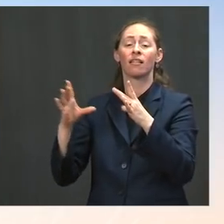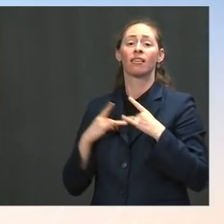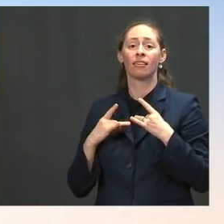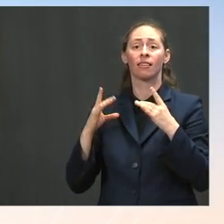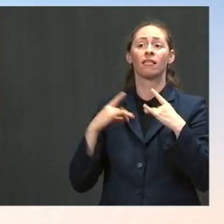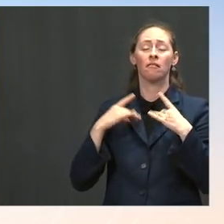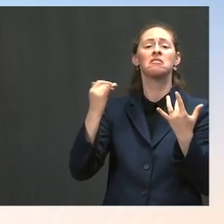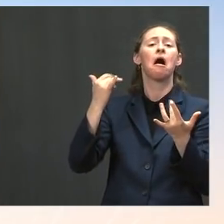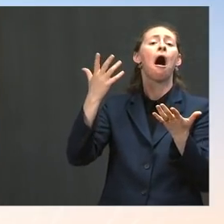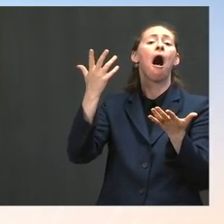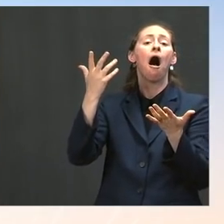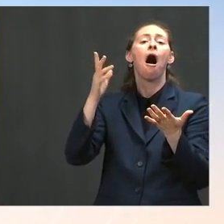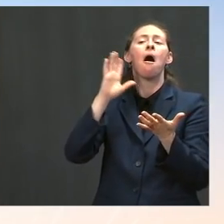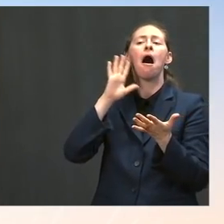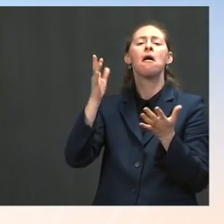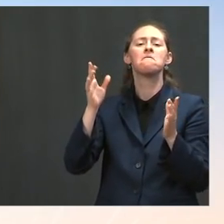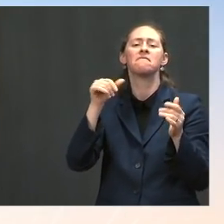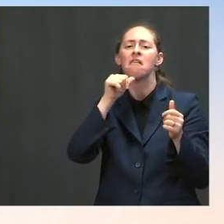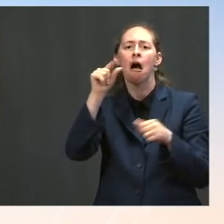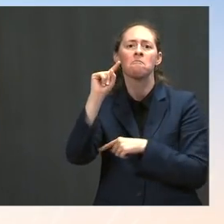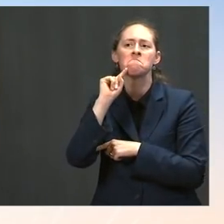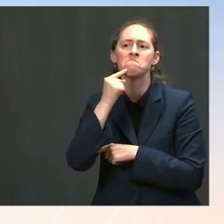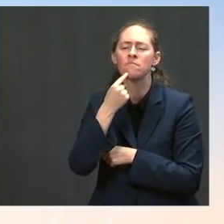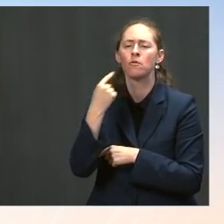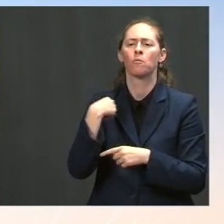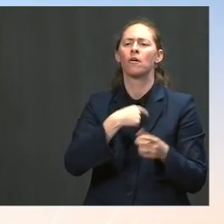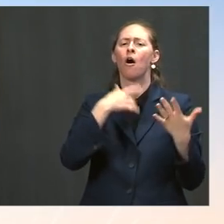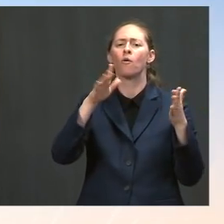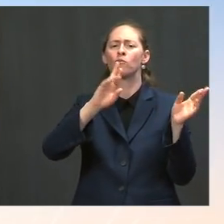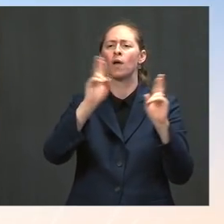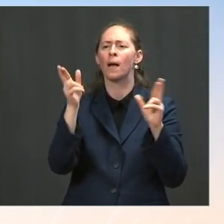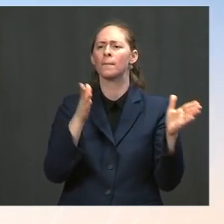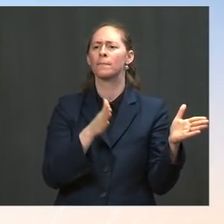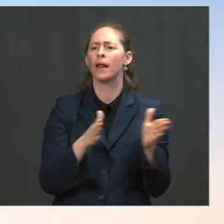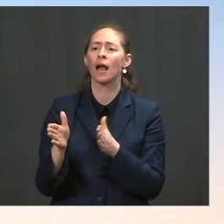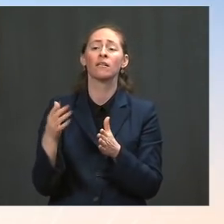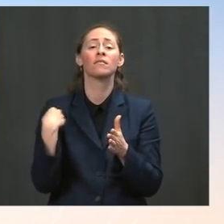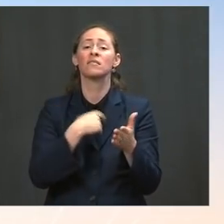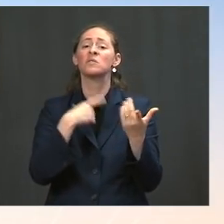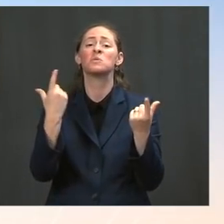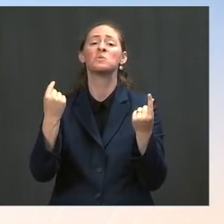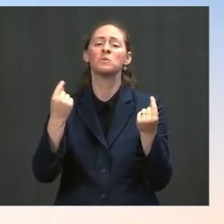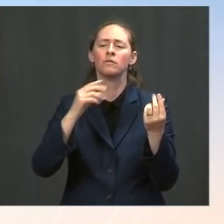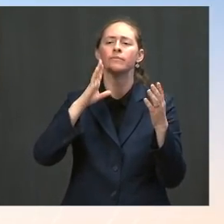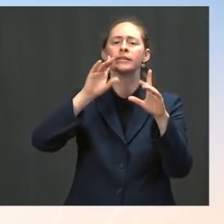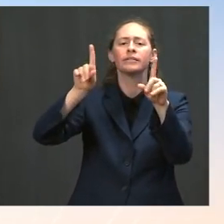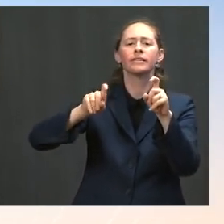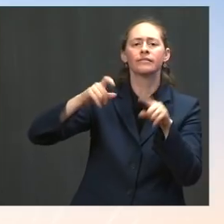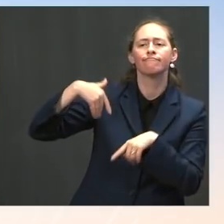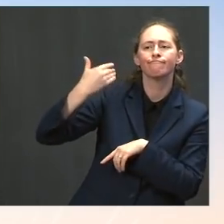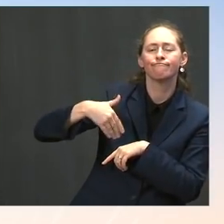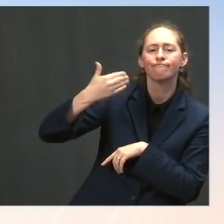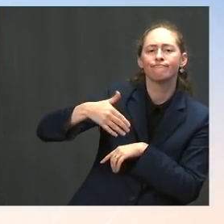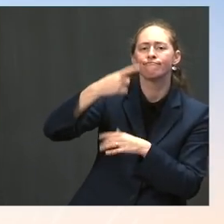with regular testing. This is another reminder of the efficacy of the COVID-19 vaccines against severe illness or hospitalizations.